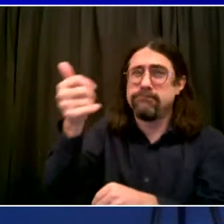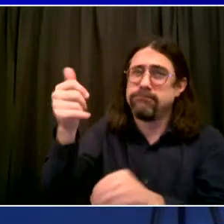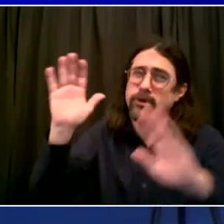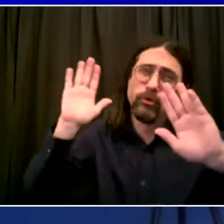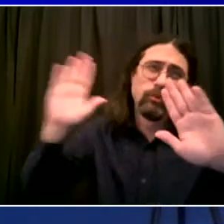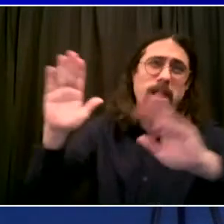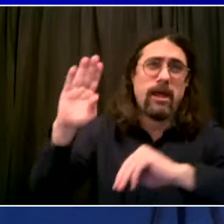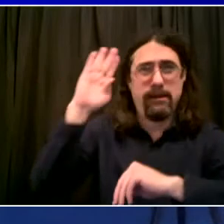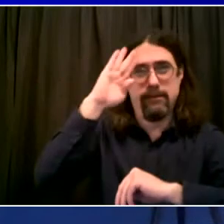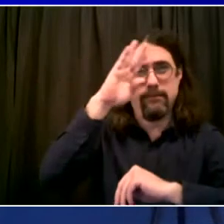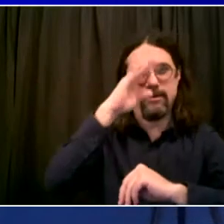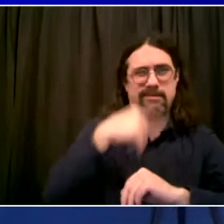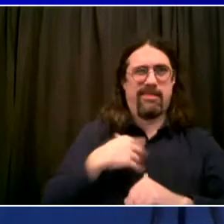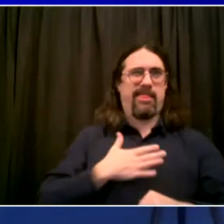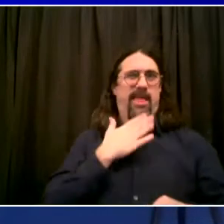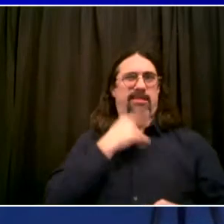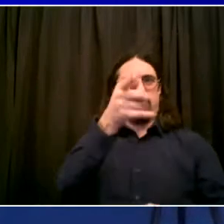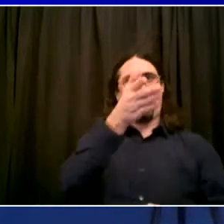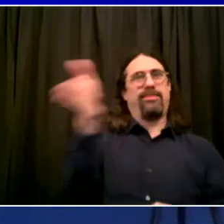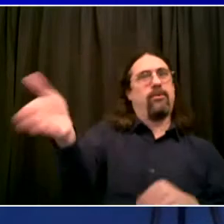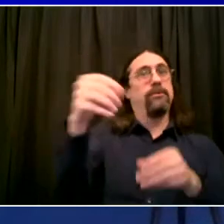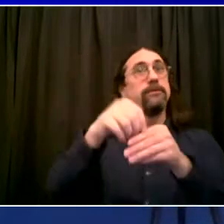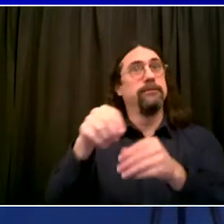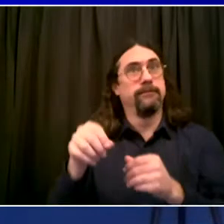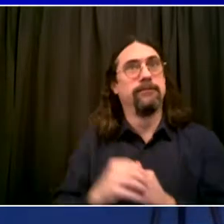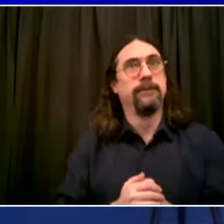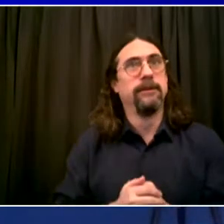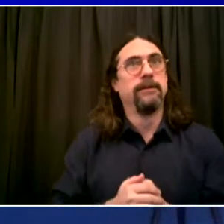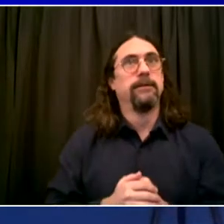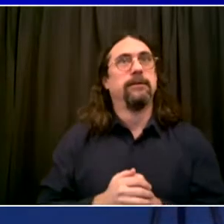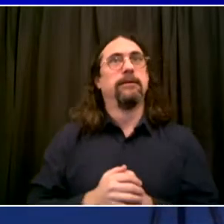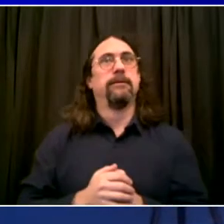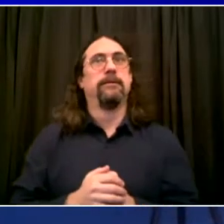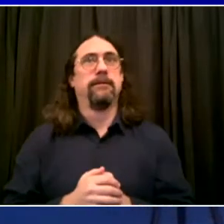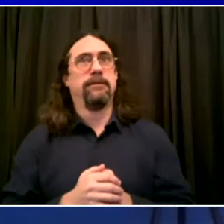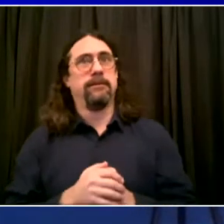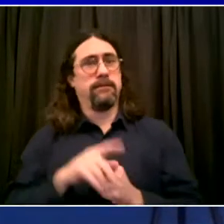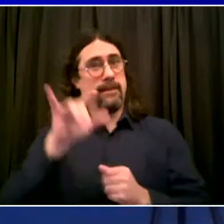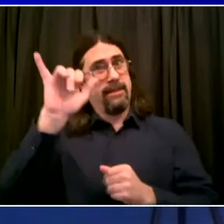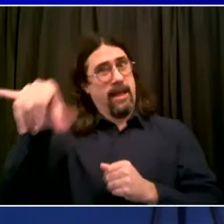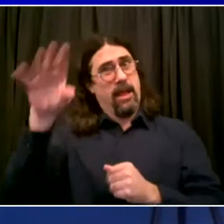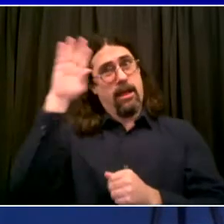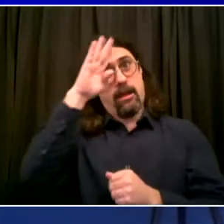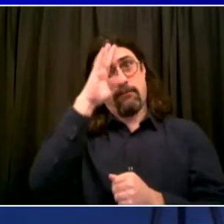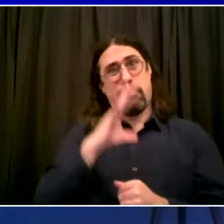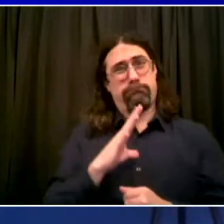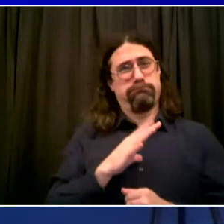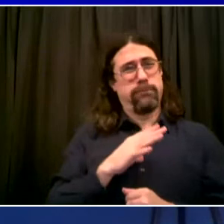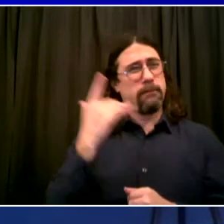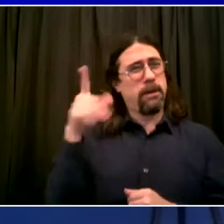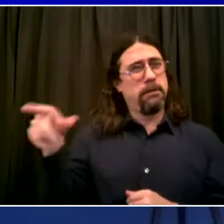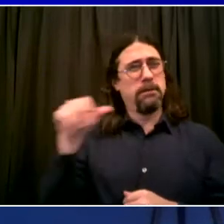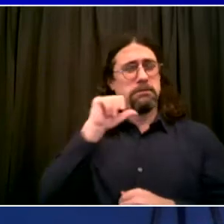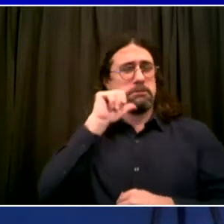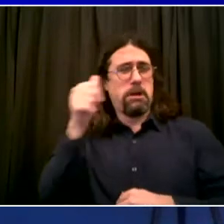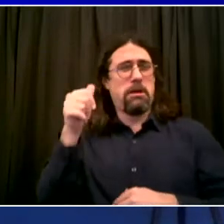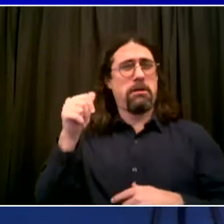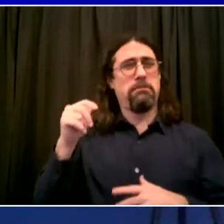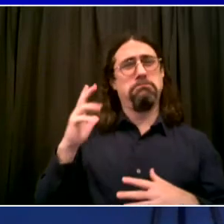REVEREND, REALLY WANT TO THANK YOU. . UYOR R MESSSE AGIS SSIO MMRPOTTTAN. . I WANT TO THANK EVERYONE AT HARLEM HOSPITAL. ONE OF THE GREAT MEDICAL INSTITUTIONS OF THIS ENTIRE CITY WITH AN EXTRAORDINARY HISTORY.